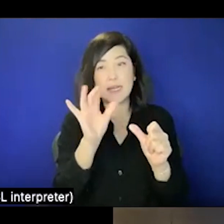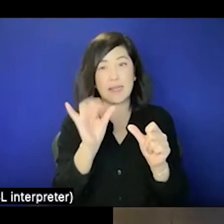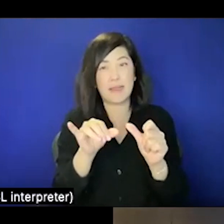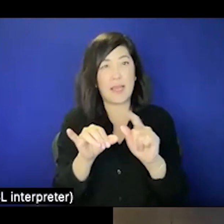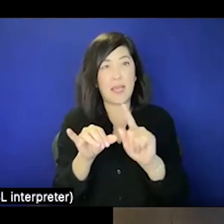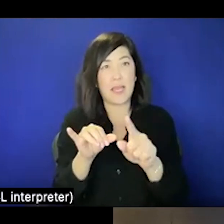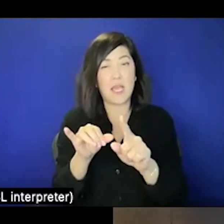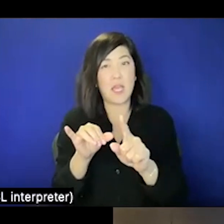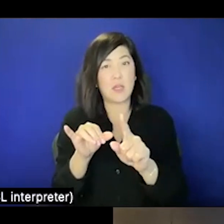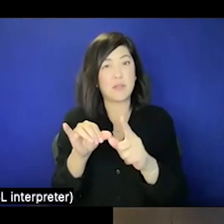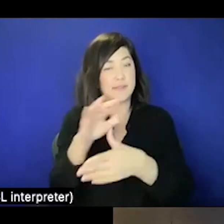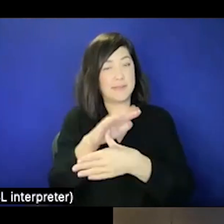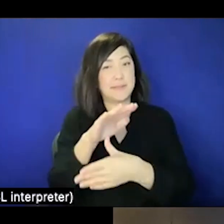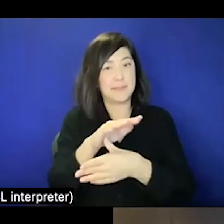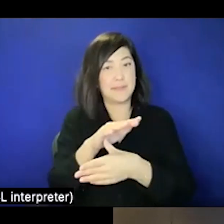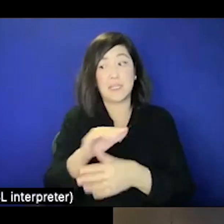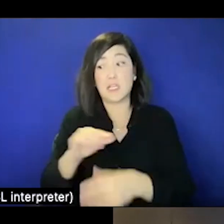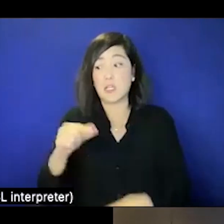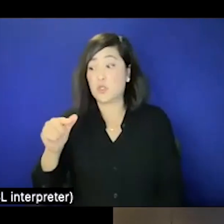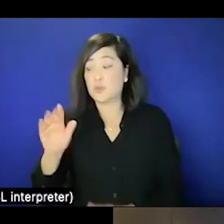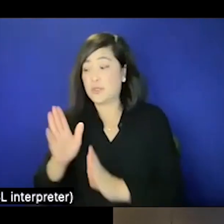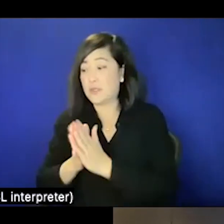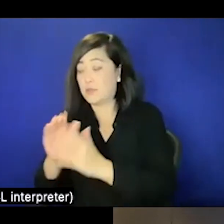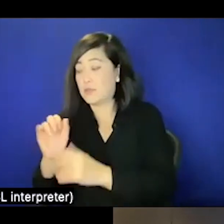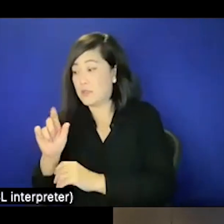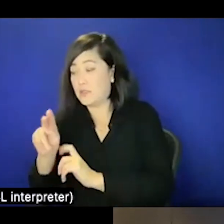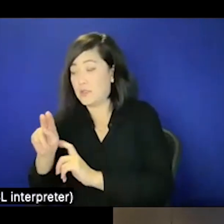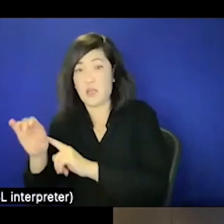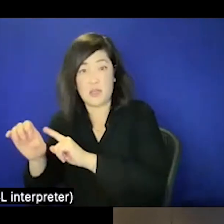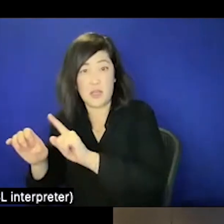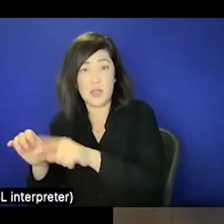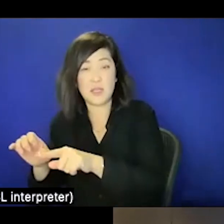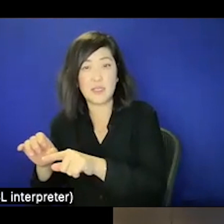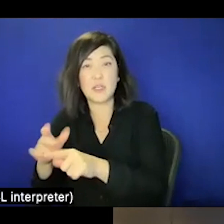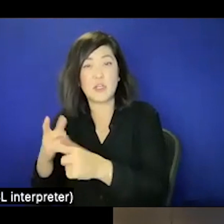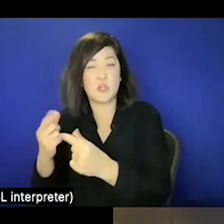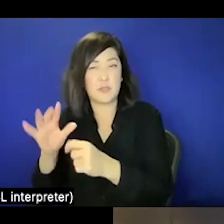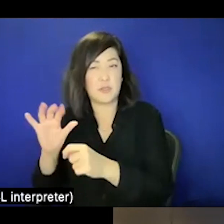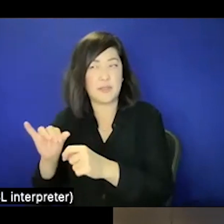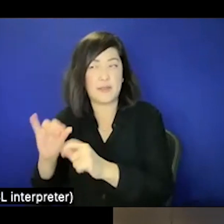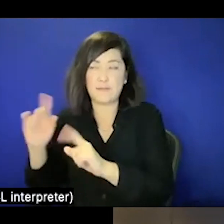Beyond the Green Book Alliance, which we've been committed to since 2020 working with BookNet and